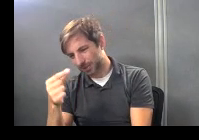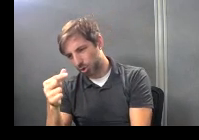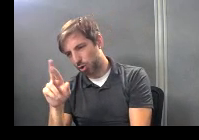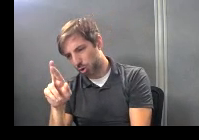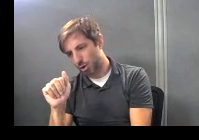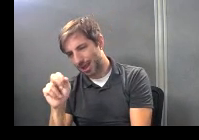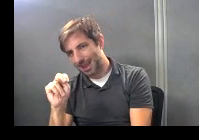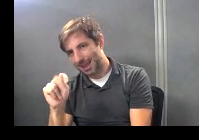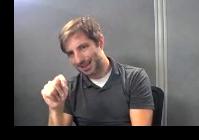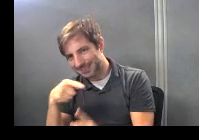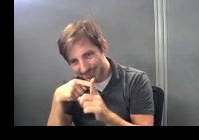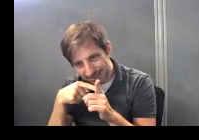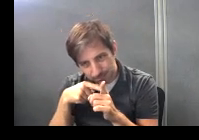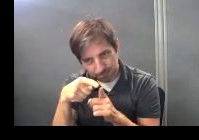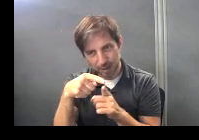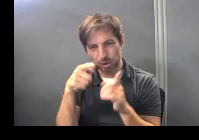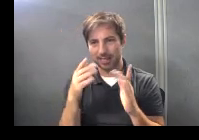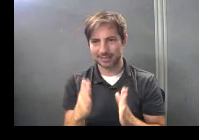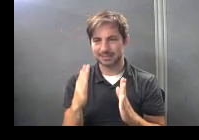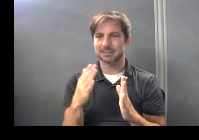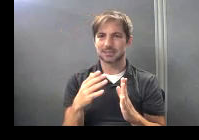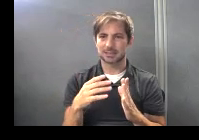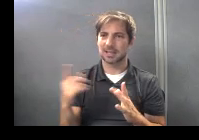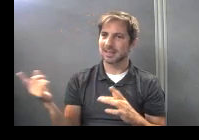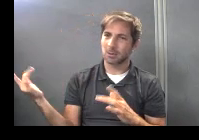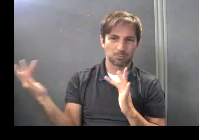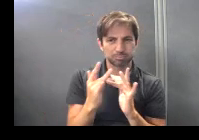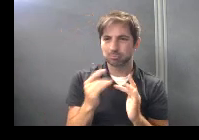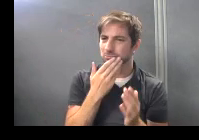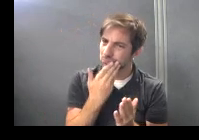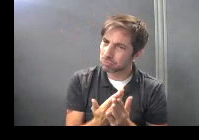THEY ARE A WEALTH OF INFORMATION. THEY CAN HELP TALK YOU THROUGH THINGS.